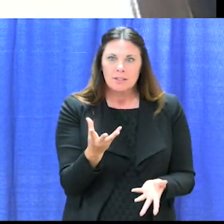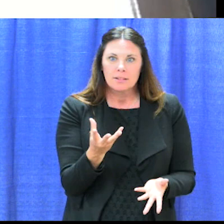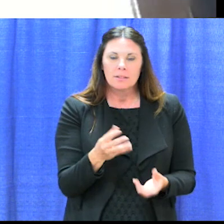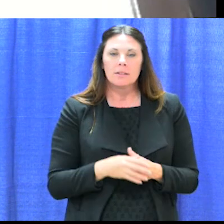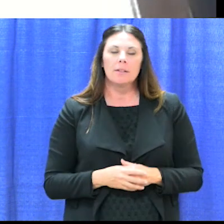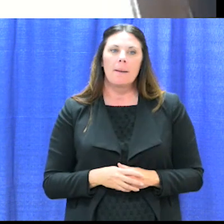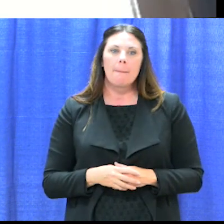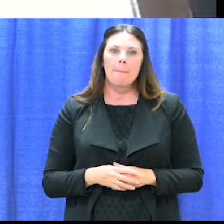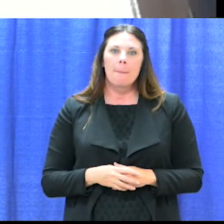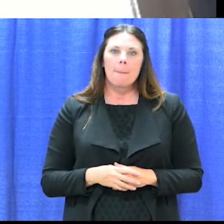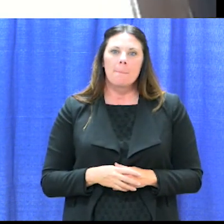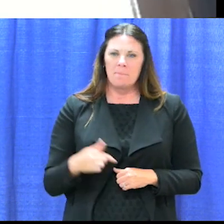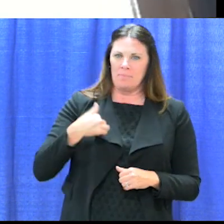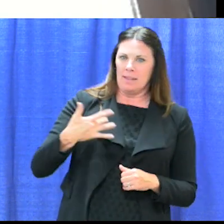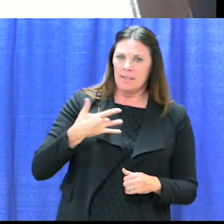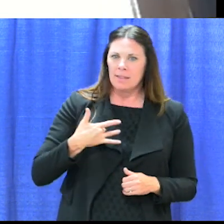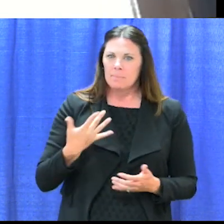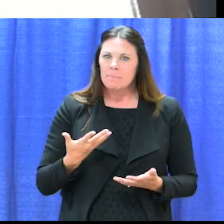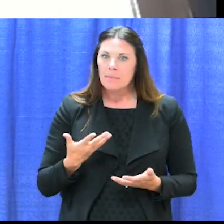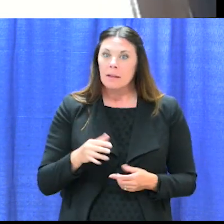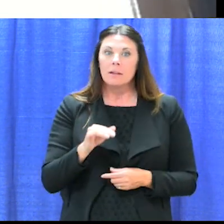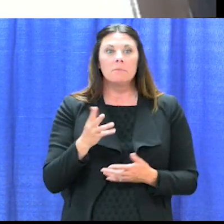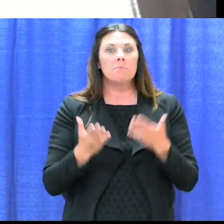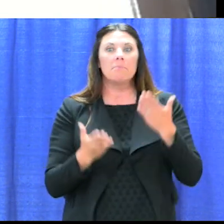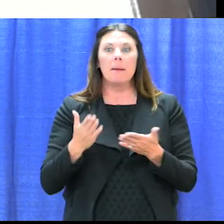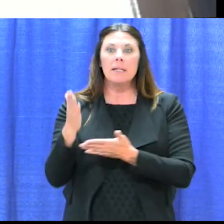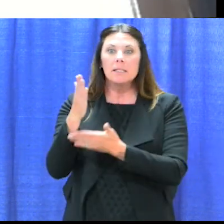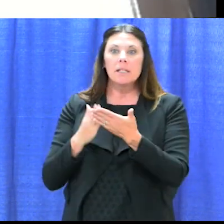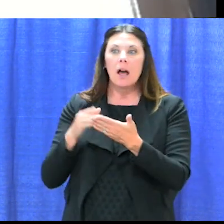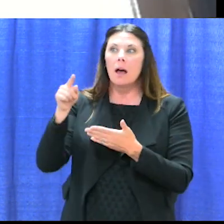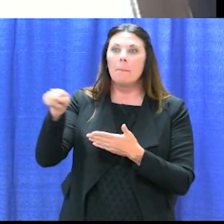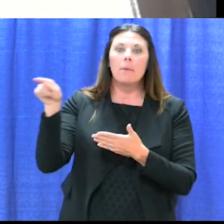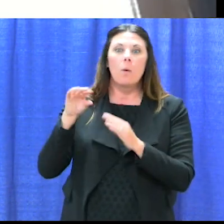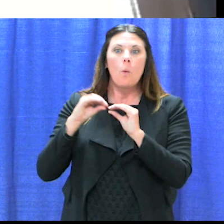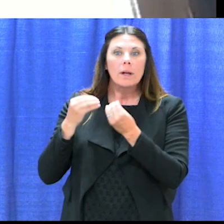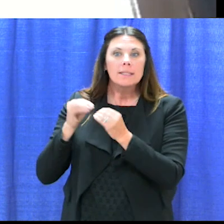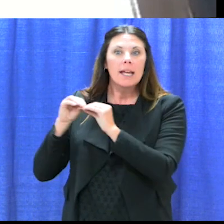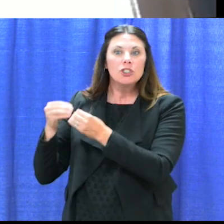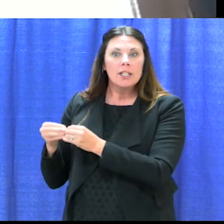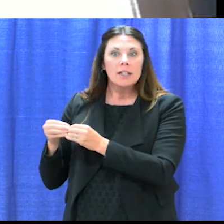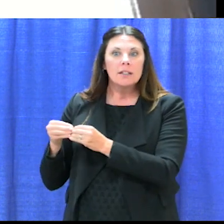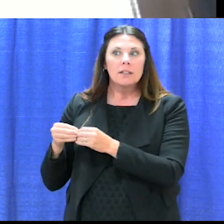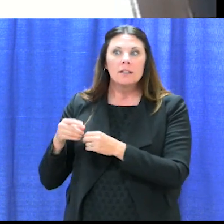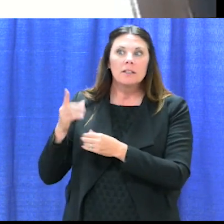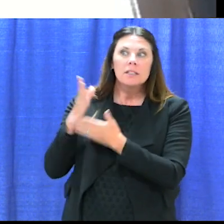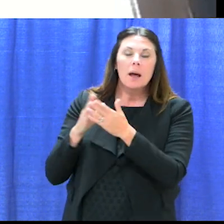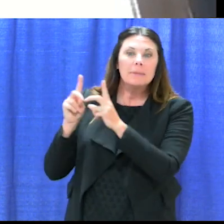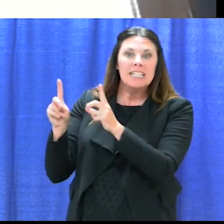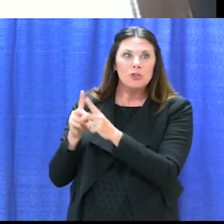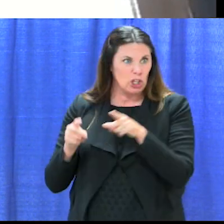I think if there are individual organizations or districts that you think we need to be